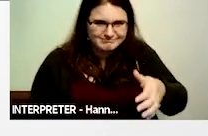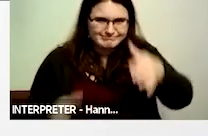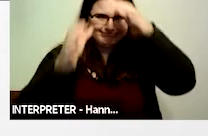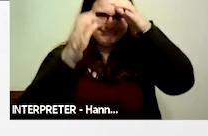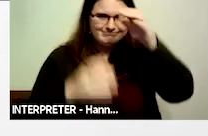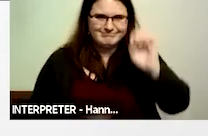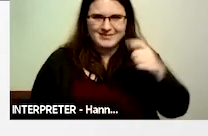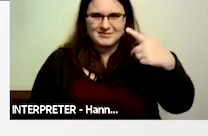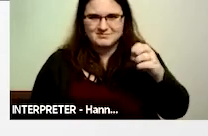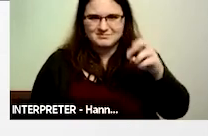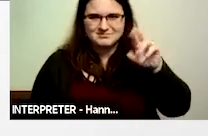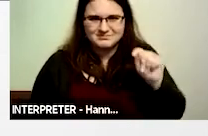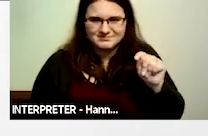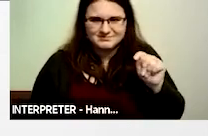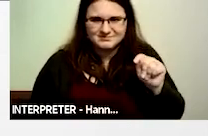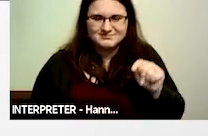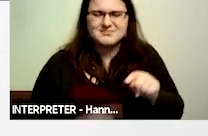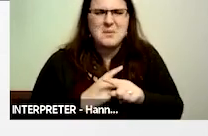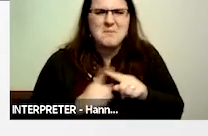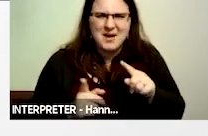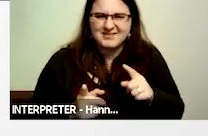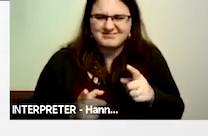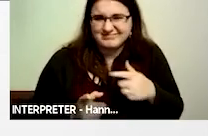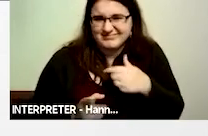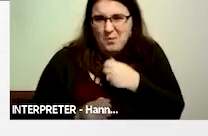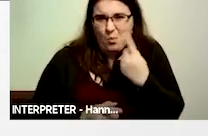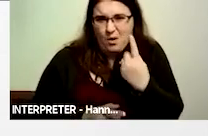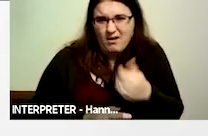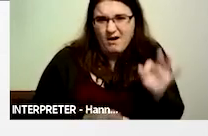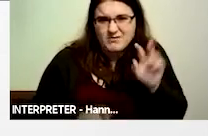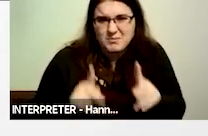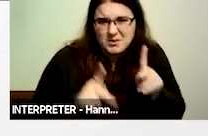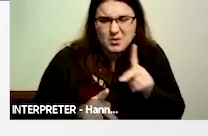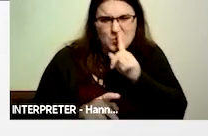crap I am probably exactly that this space as anyone else. So there's a lot of